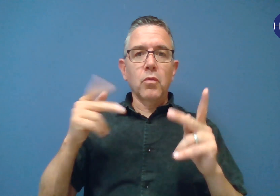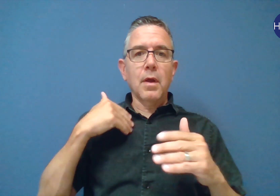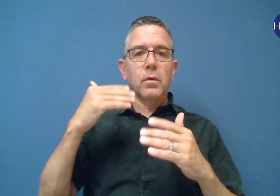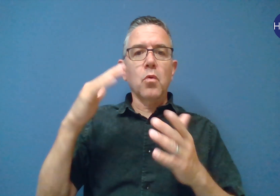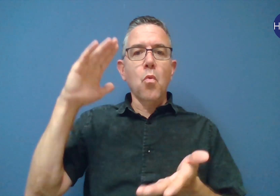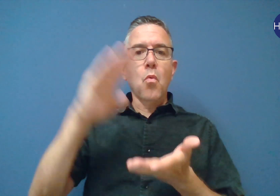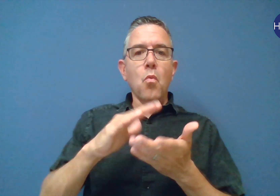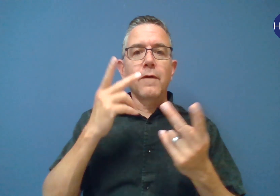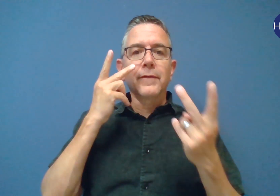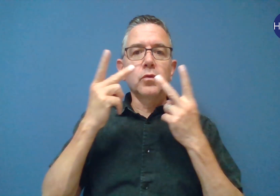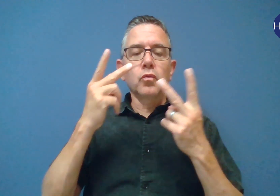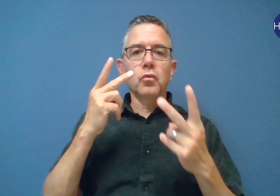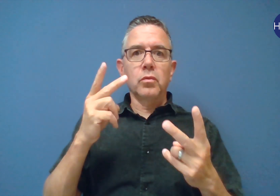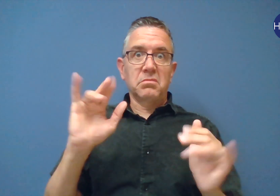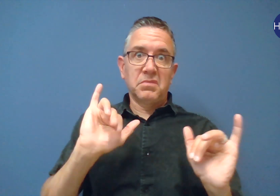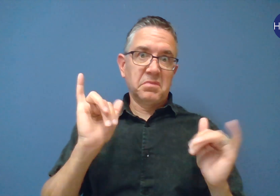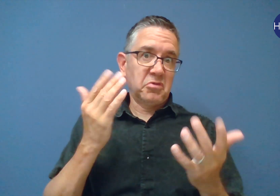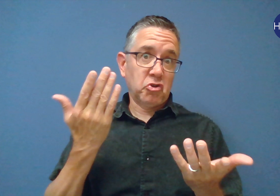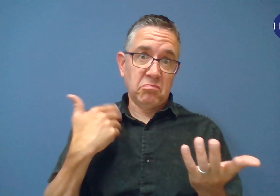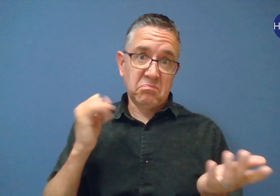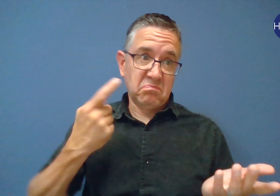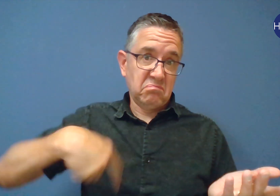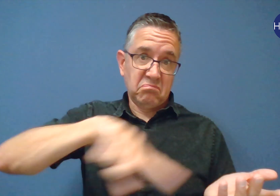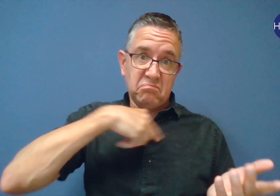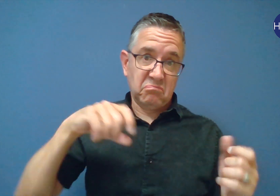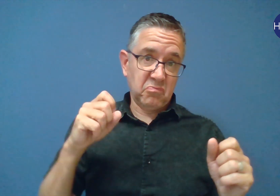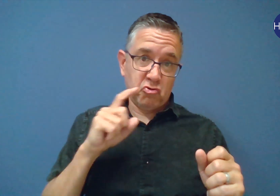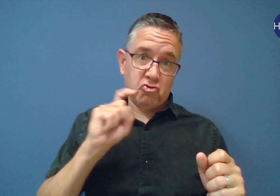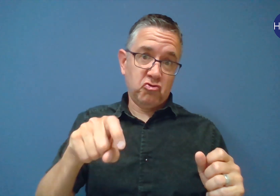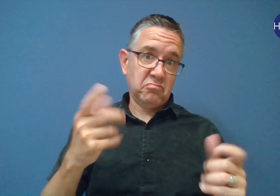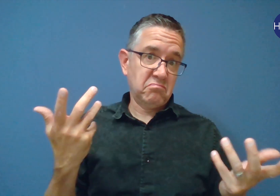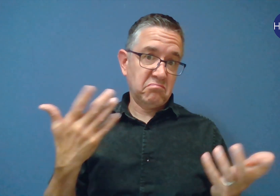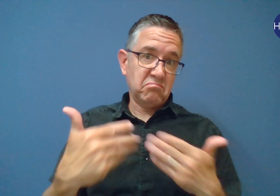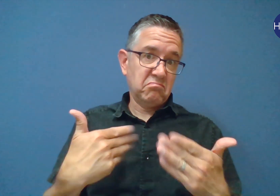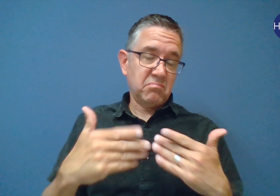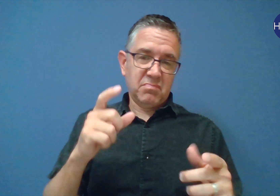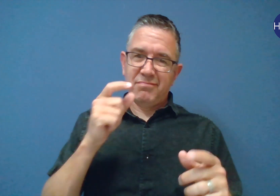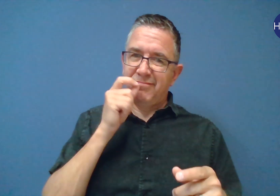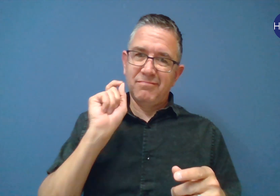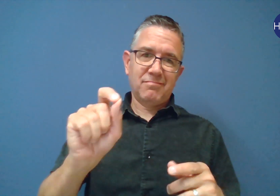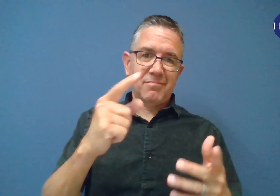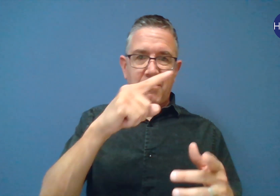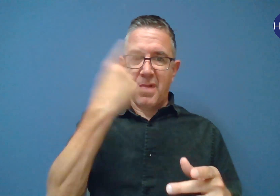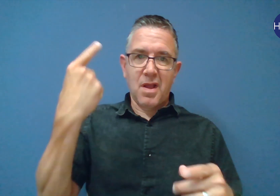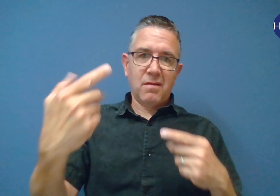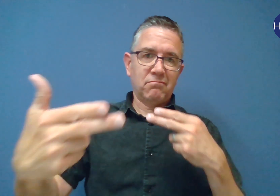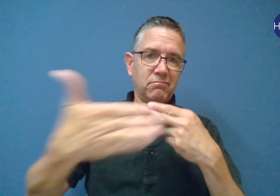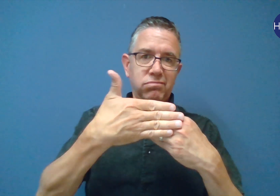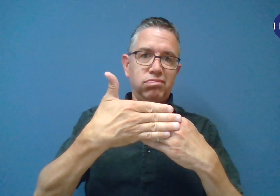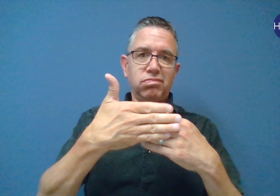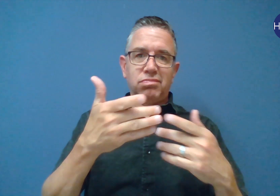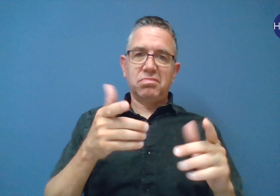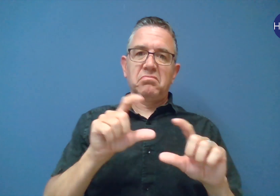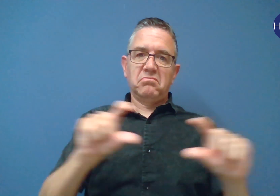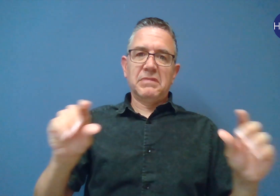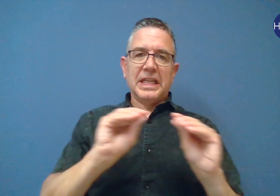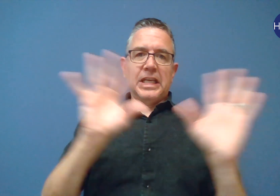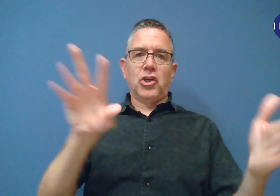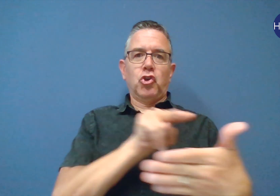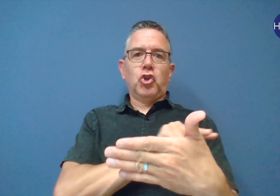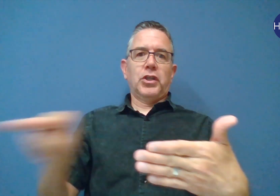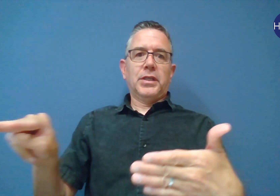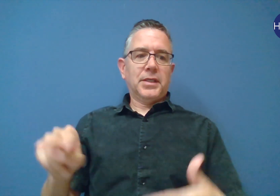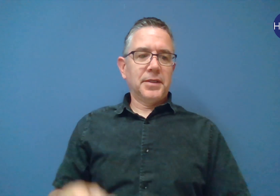Some people need this because of low vision but it benefits everyone. Therefore, background must be black so it is clear to read.